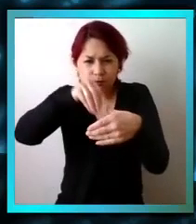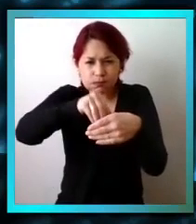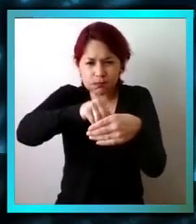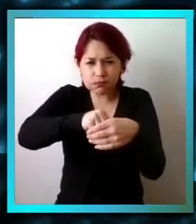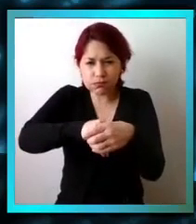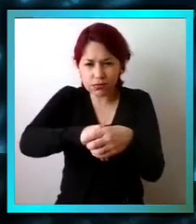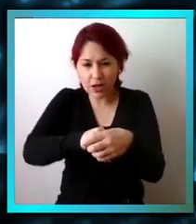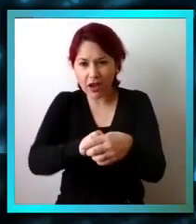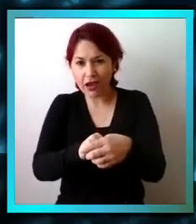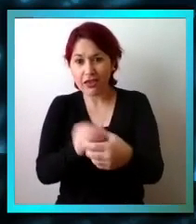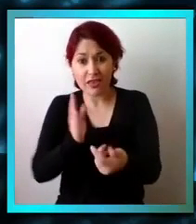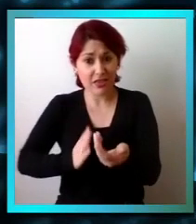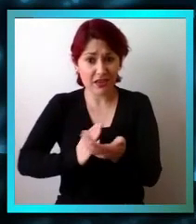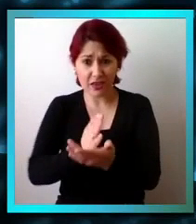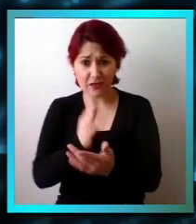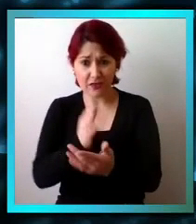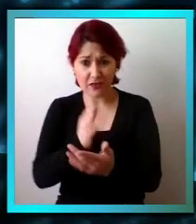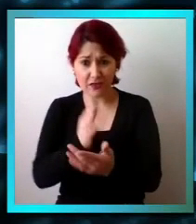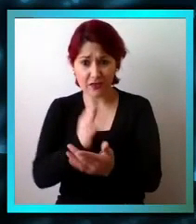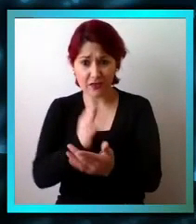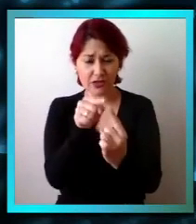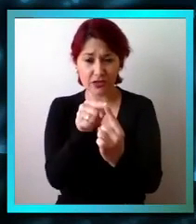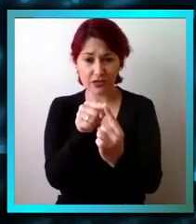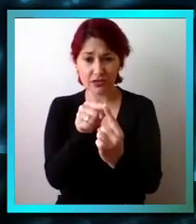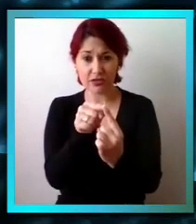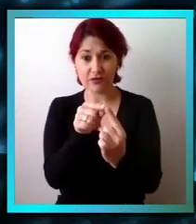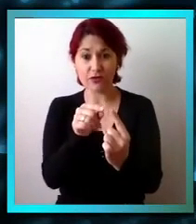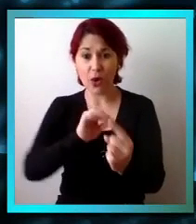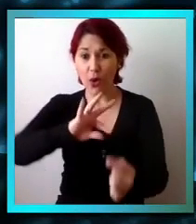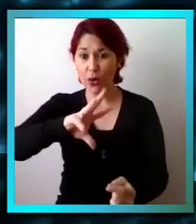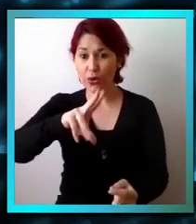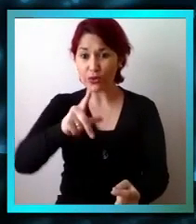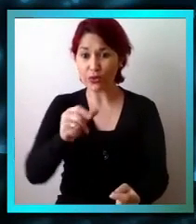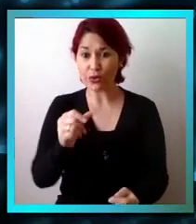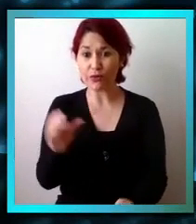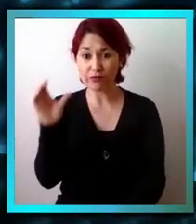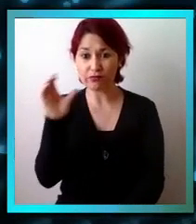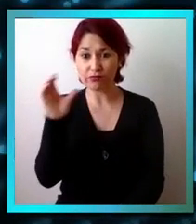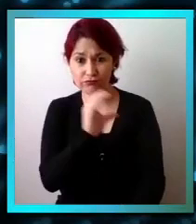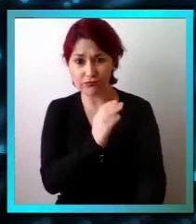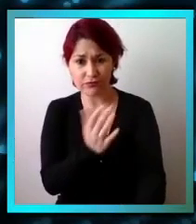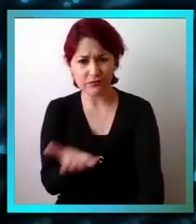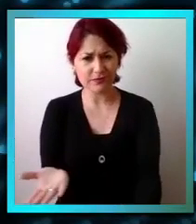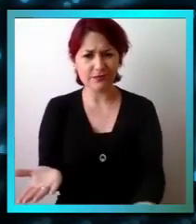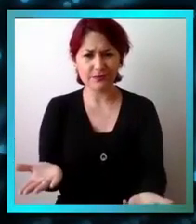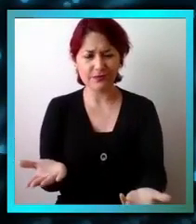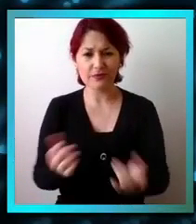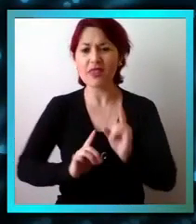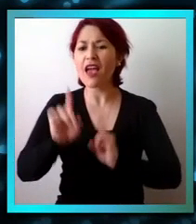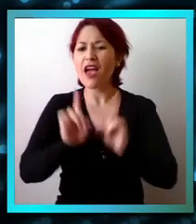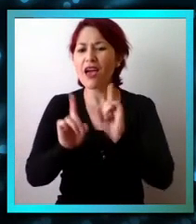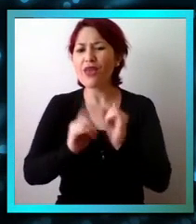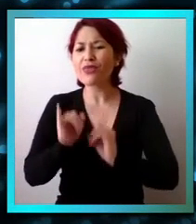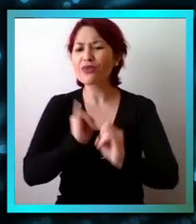but there are some pieces of the code which we can use it for attribution uh like uh there